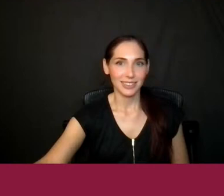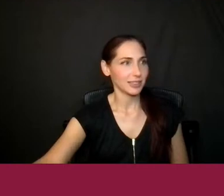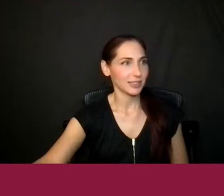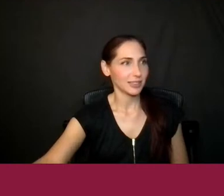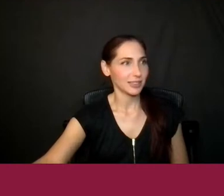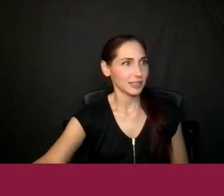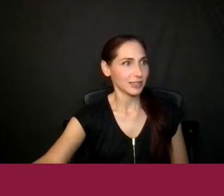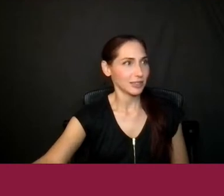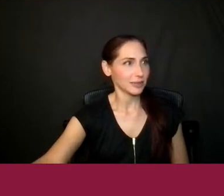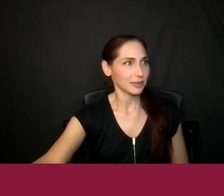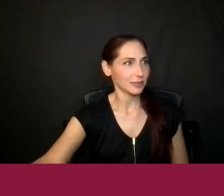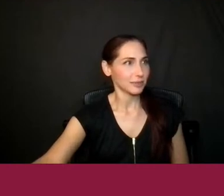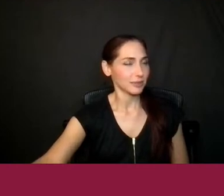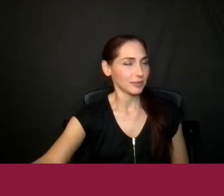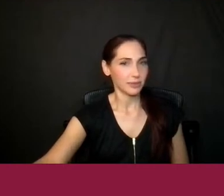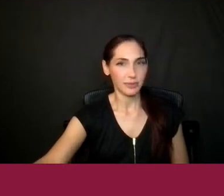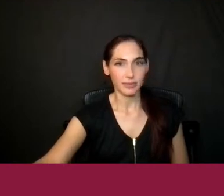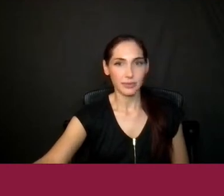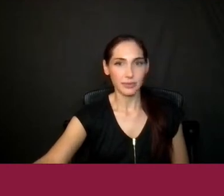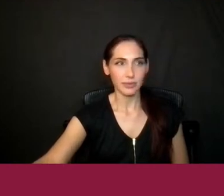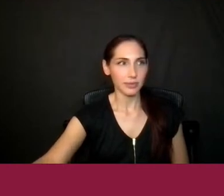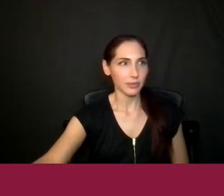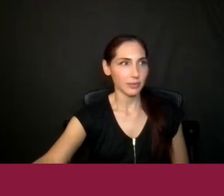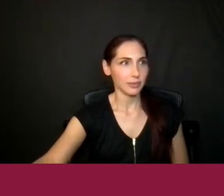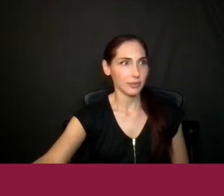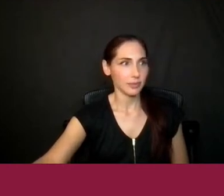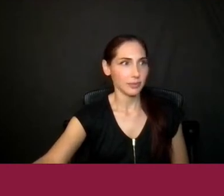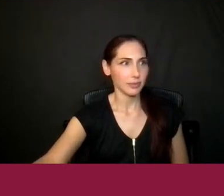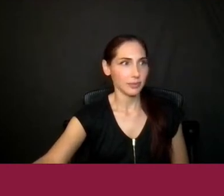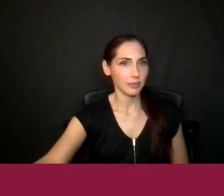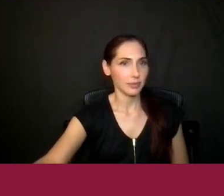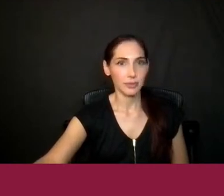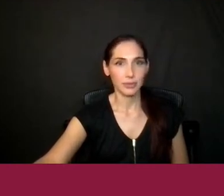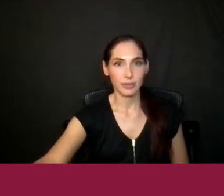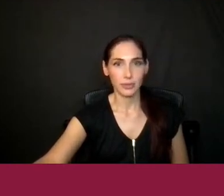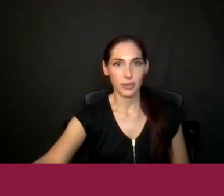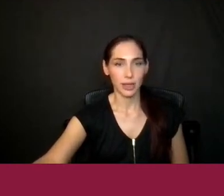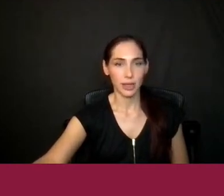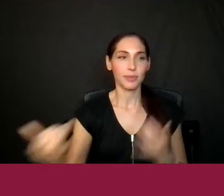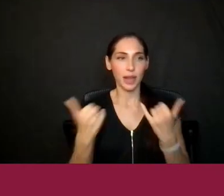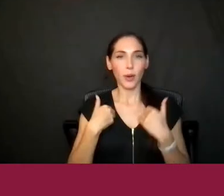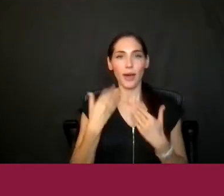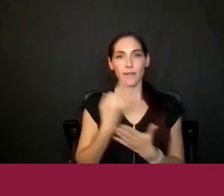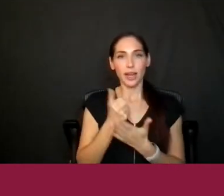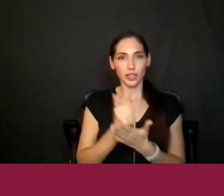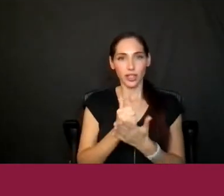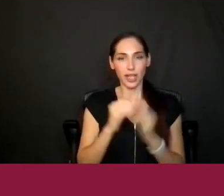We now have our financial aid disbursement update presentation 12.4.